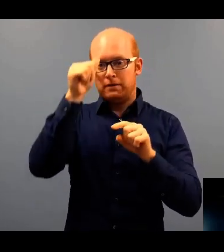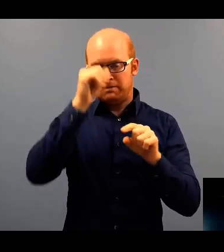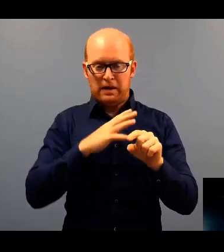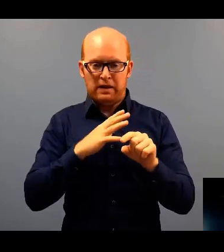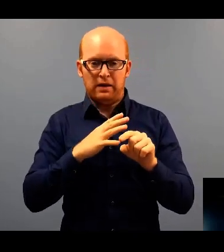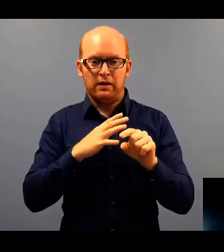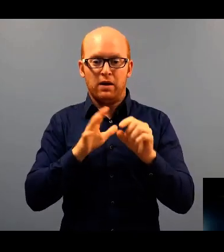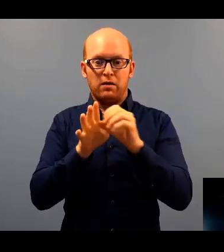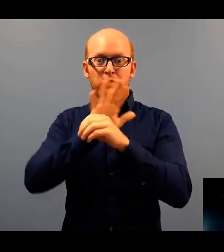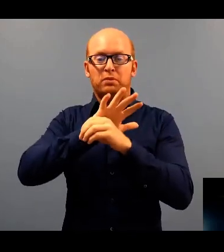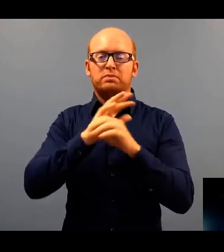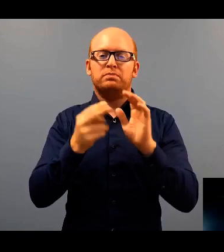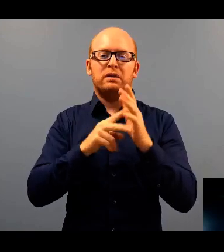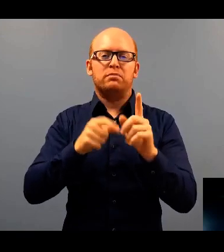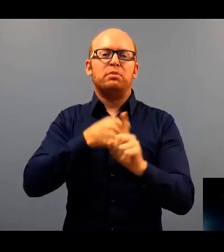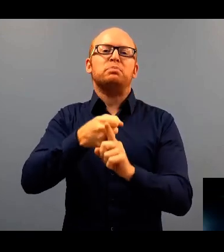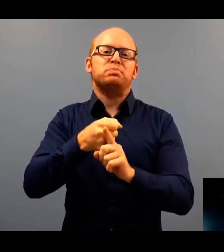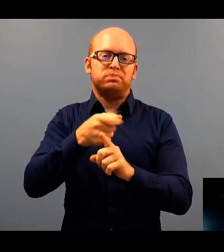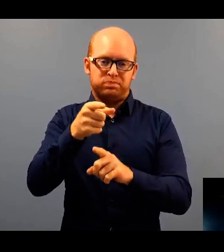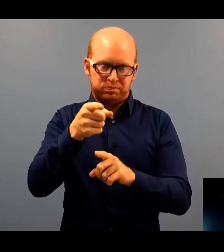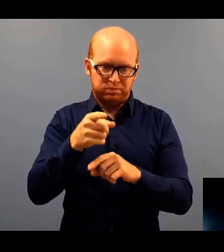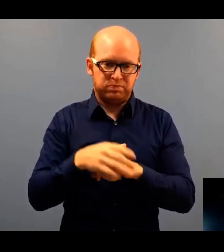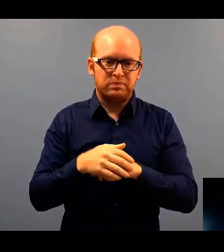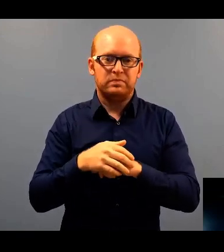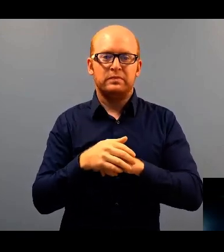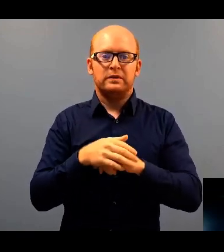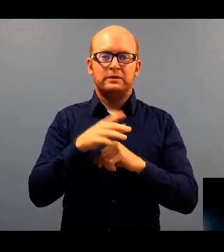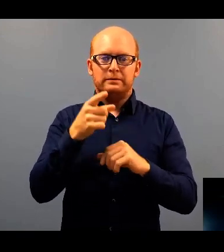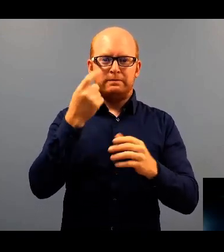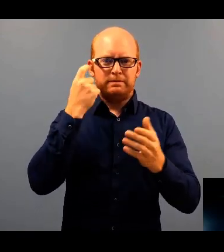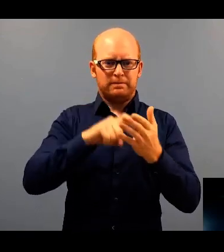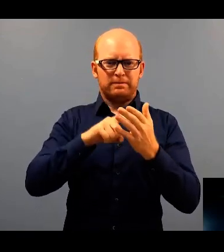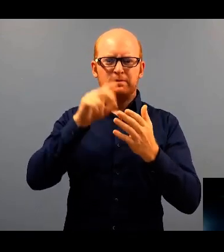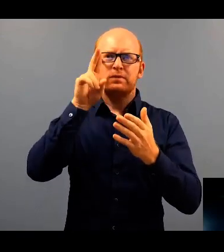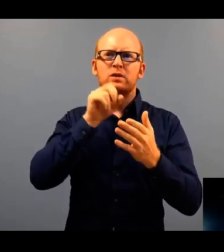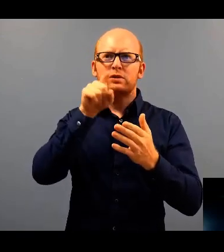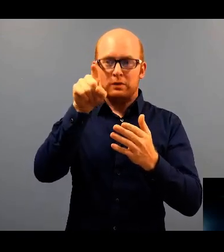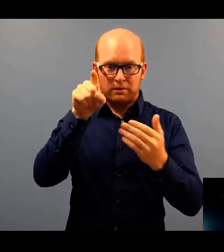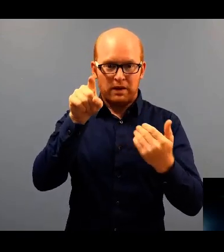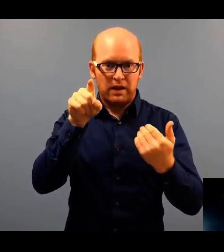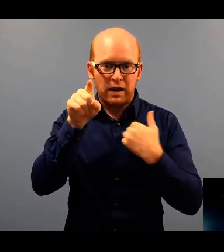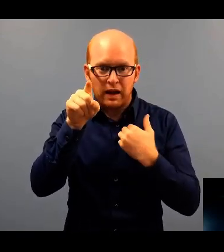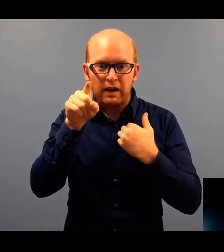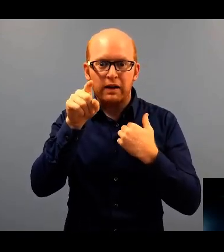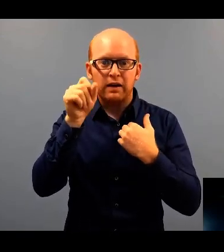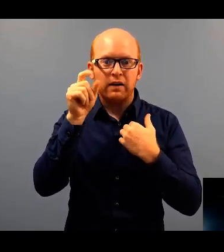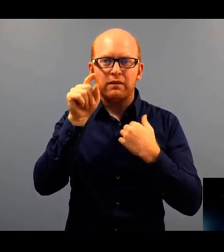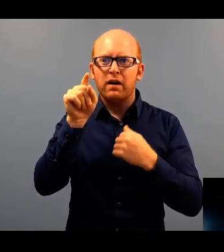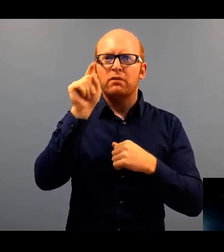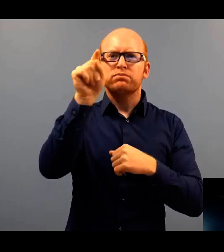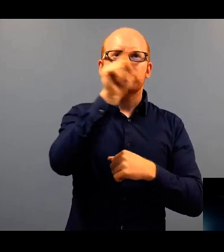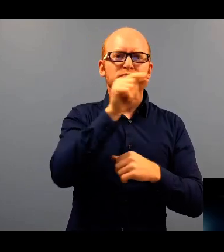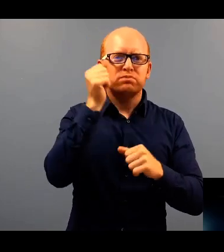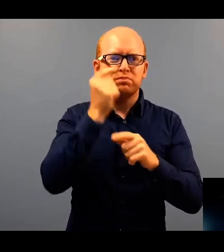If the symbol is filled in, that person is affected. Someone with Usher syndrome may be the only one in their family affected.